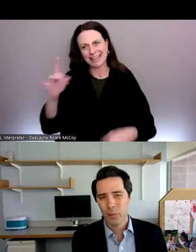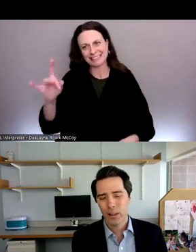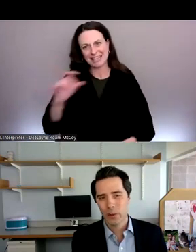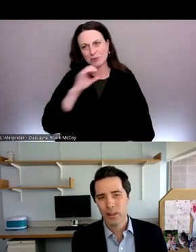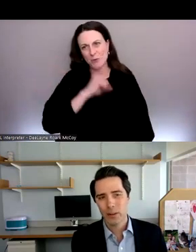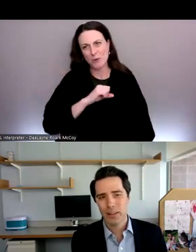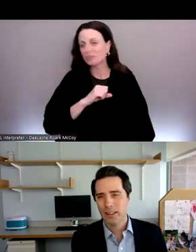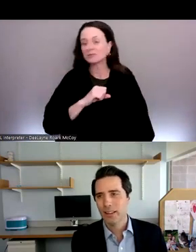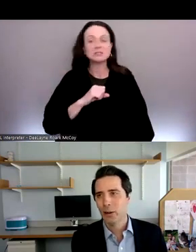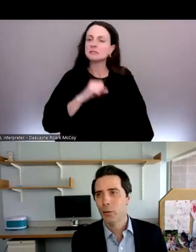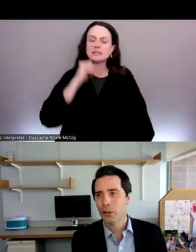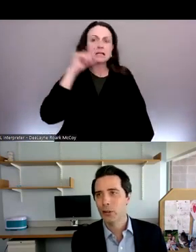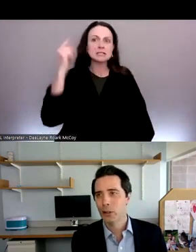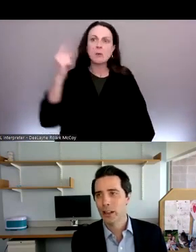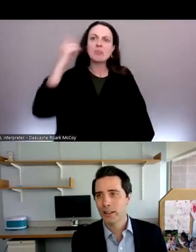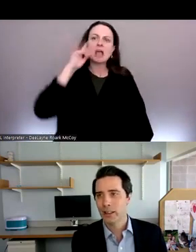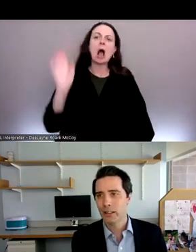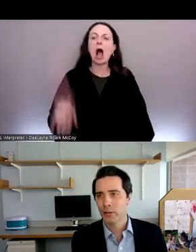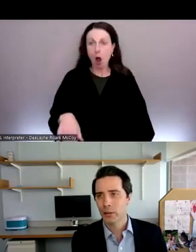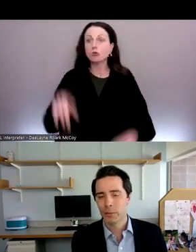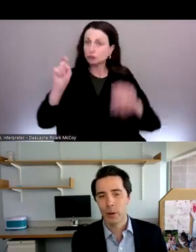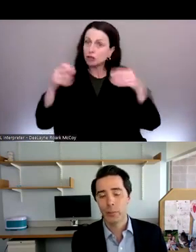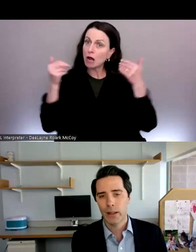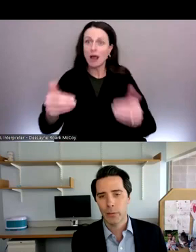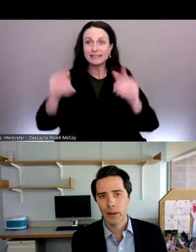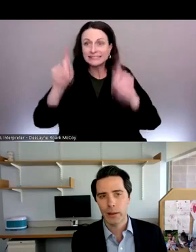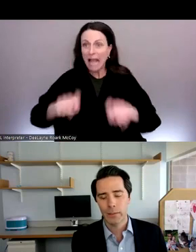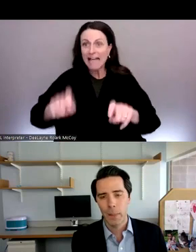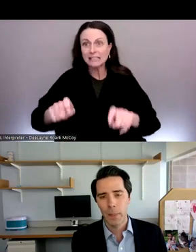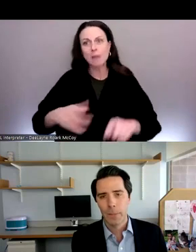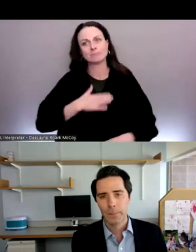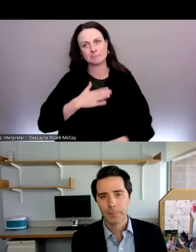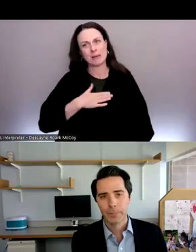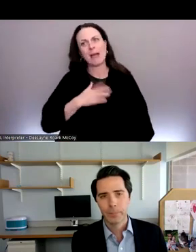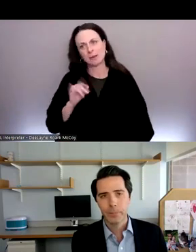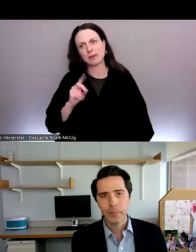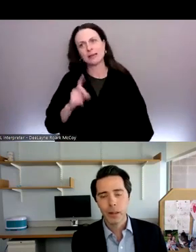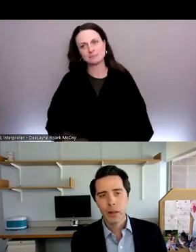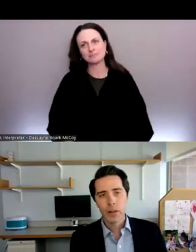someone that you would typically think oh we should do genetic testing for but